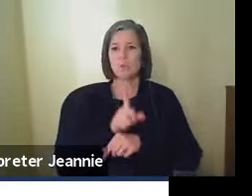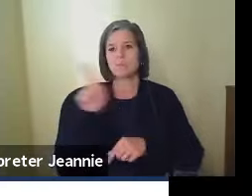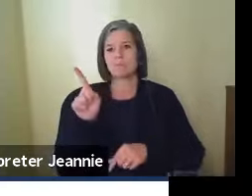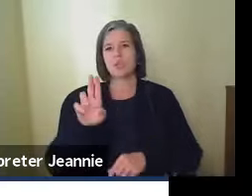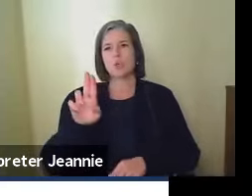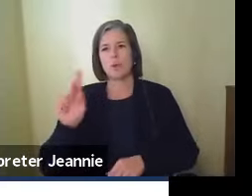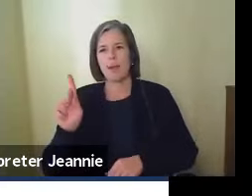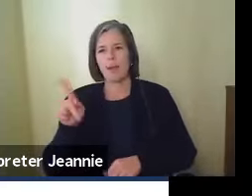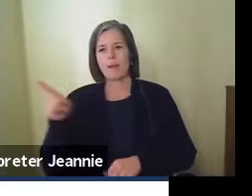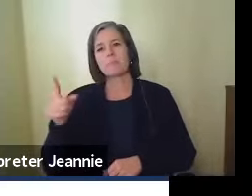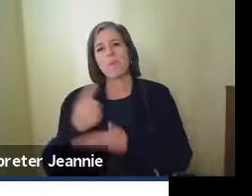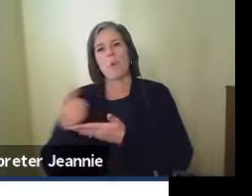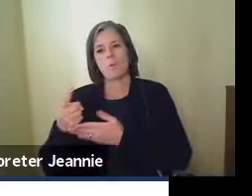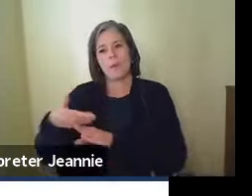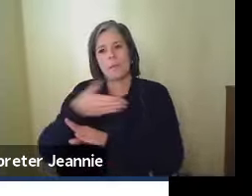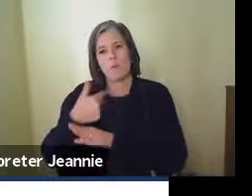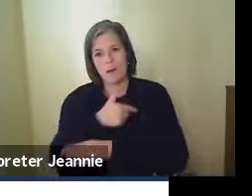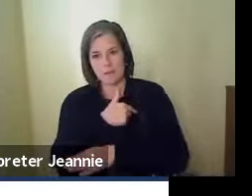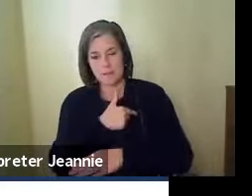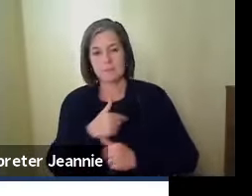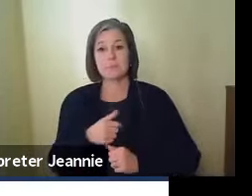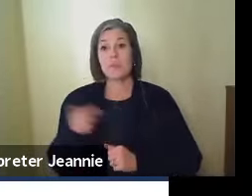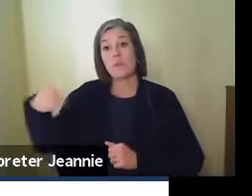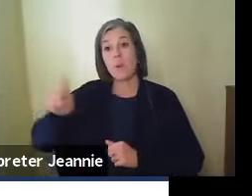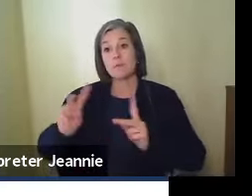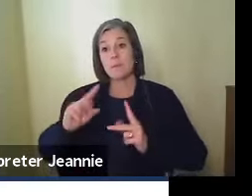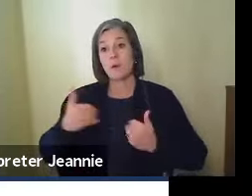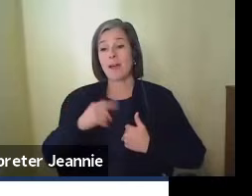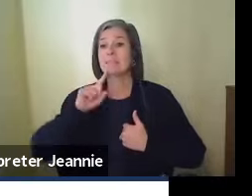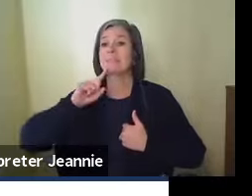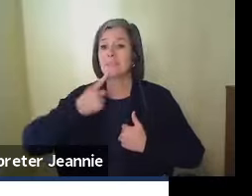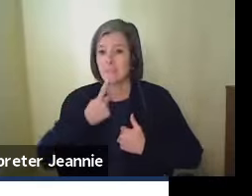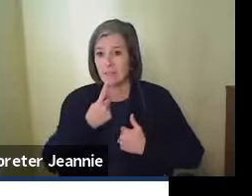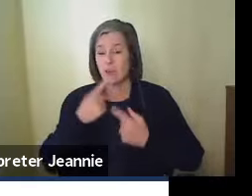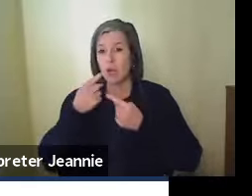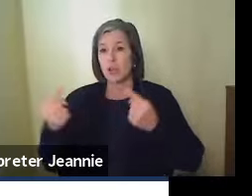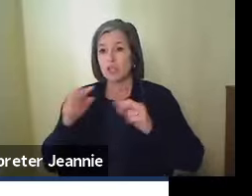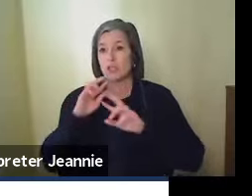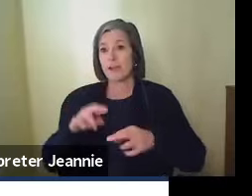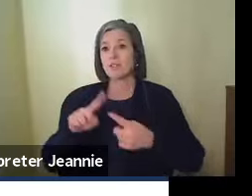These were people who had severe allergic reactions in the past to other vaccines or